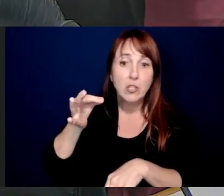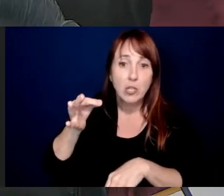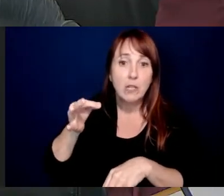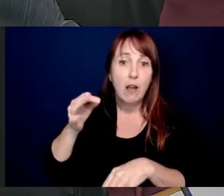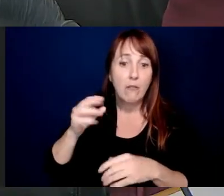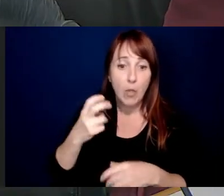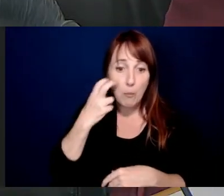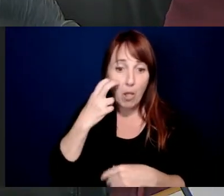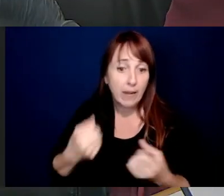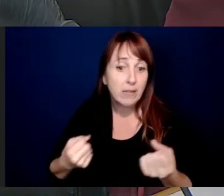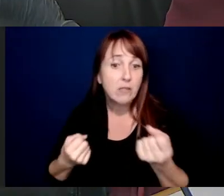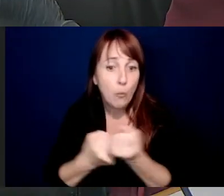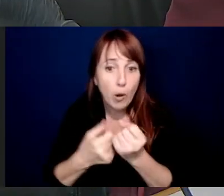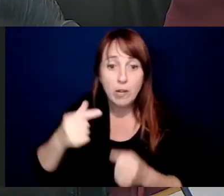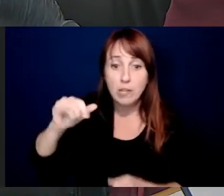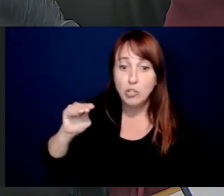James Gael, are you present?